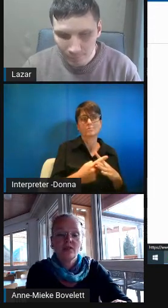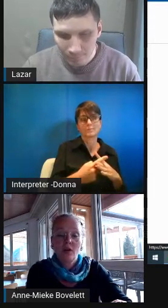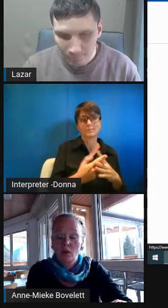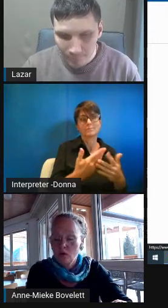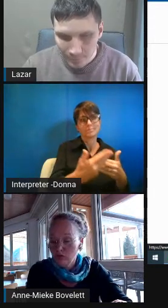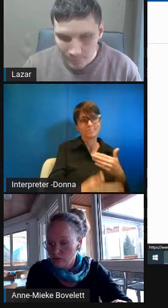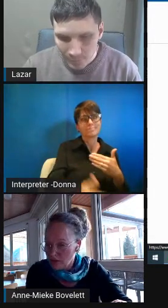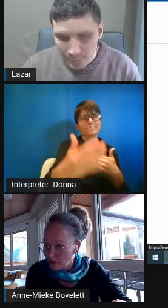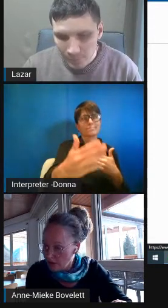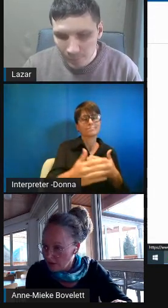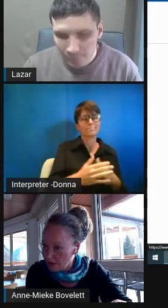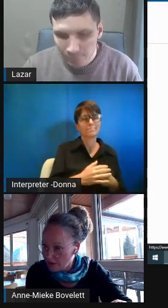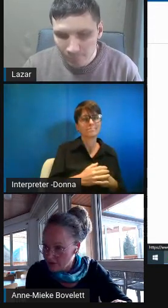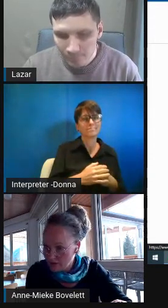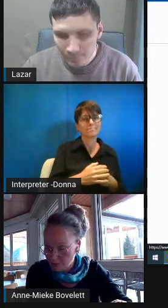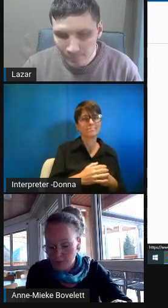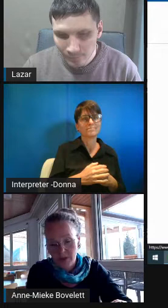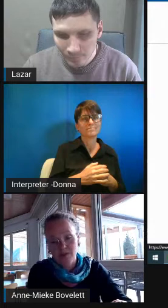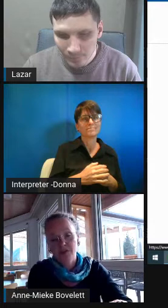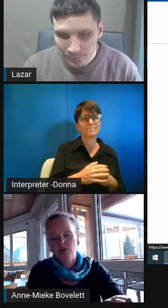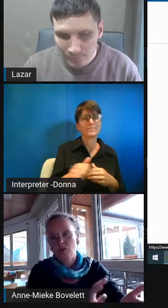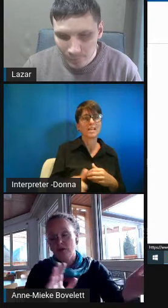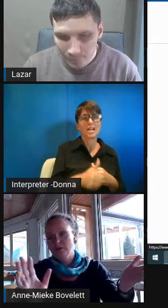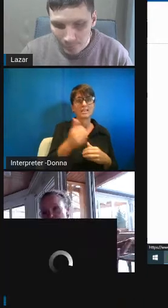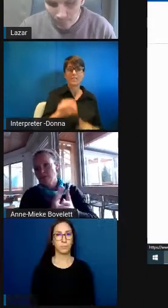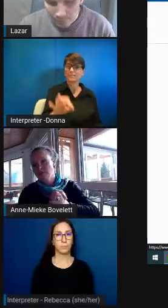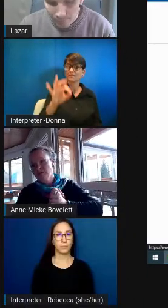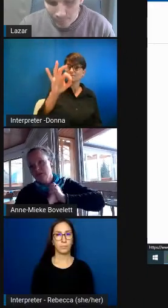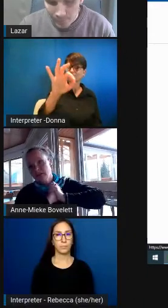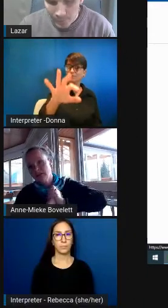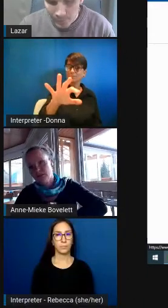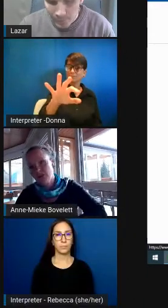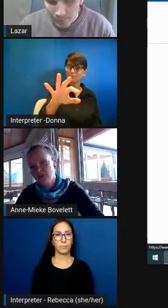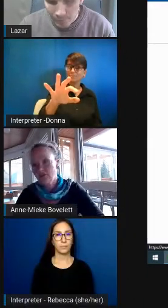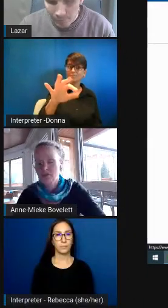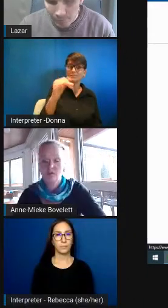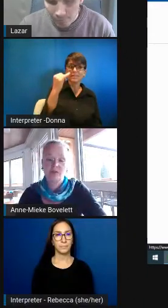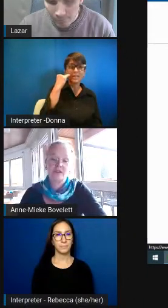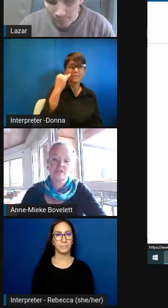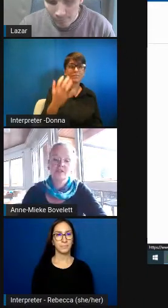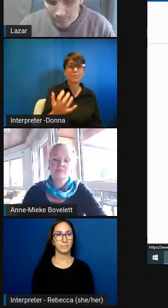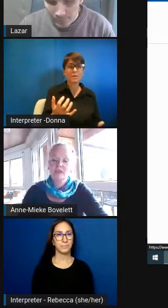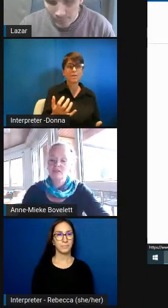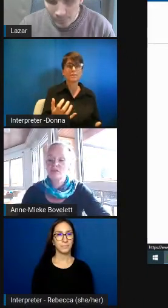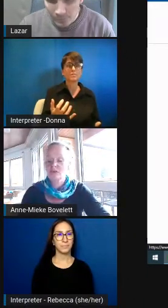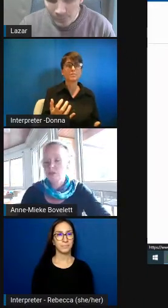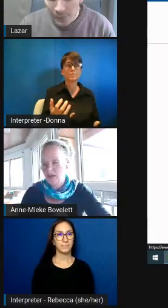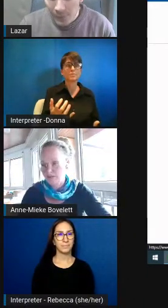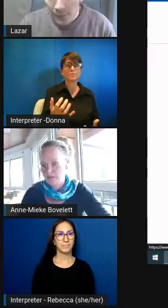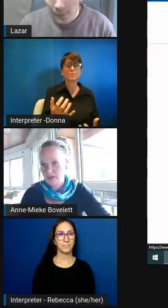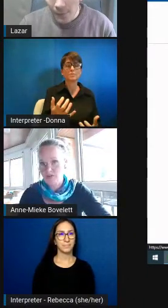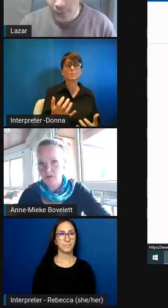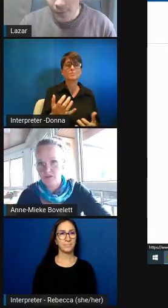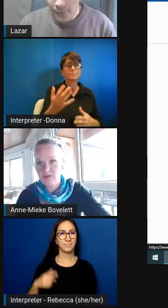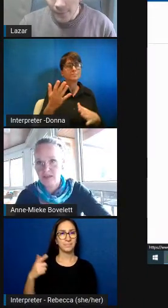Another tip, if you want to increase your conversion, make sure you have a great focus state.